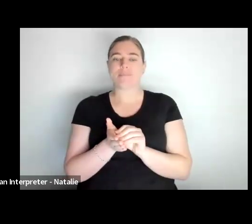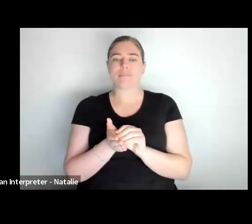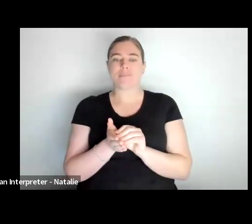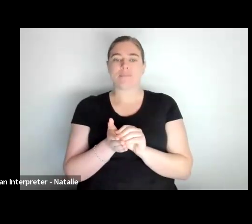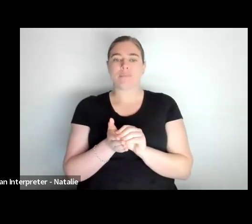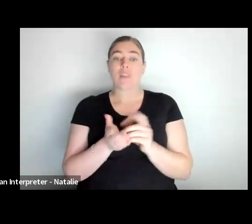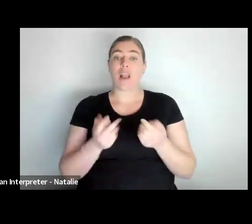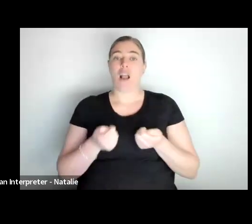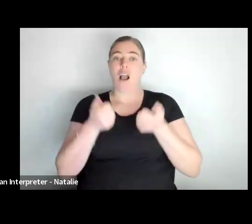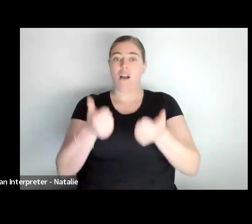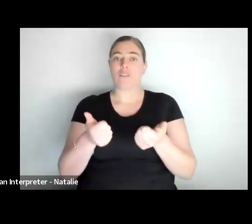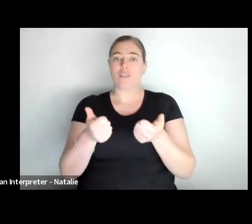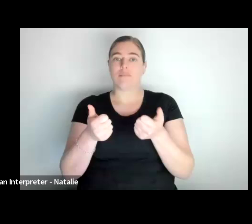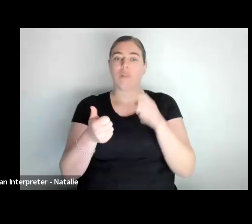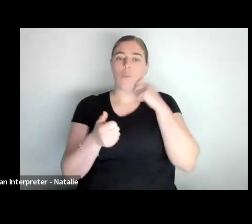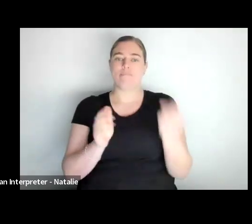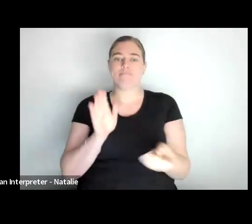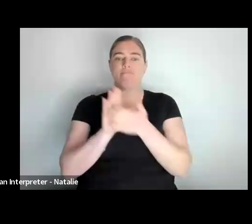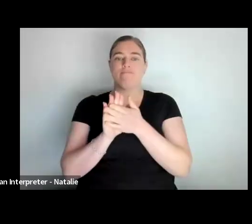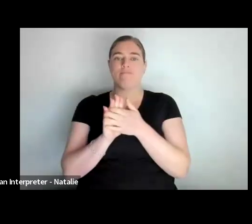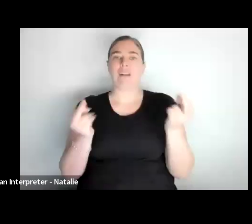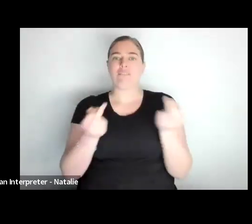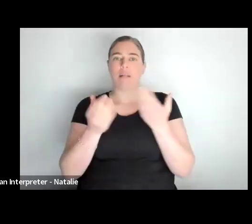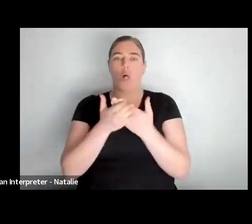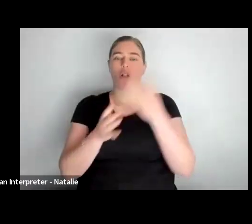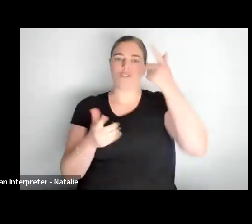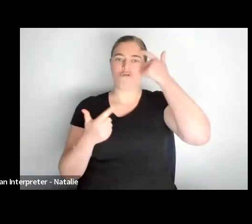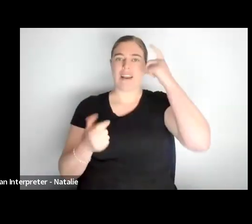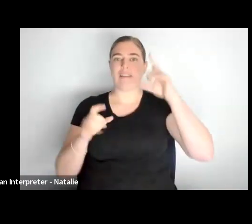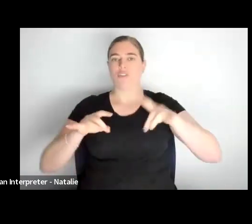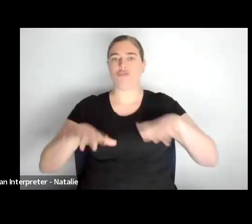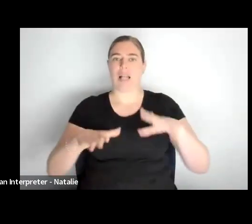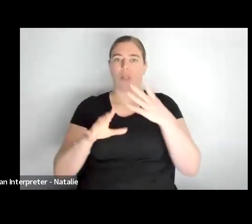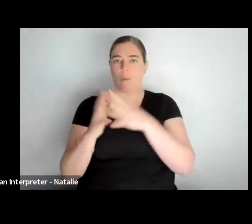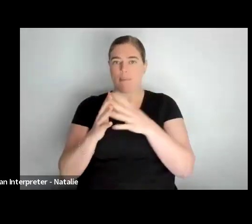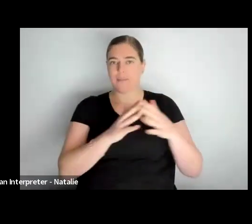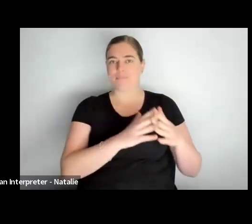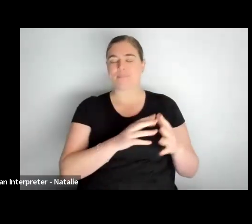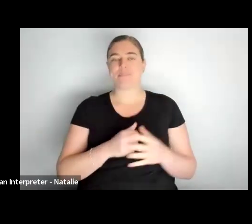the recording it will be posted and available on the Creative Australia website. The webinar is